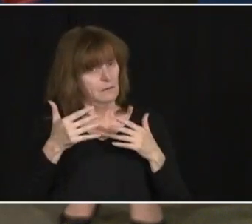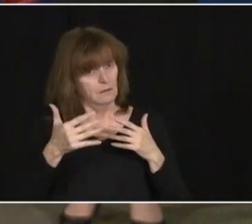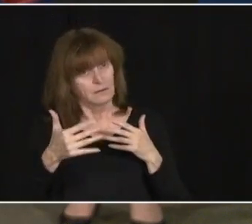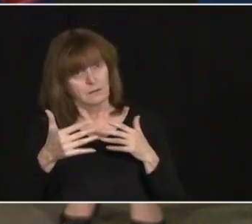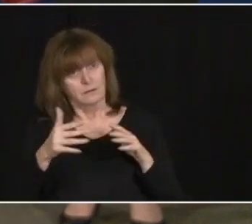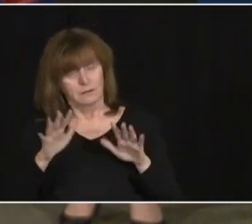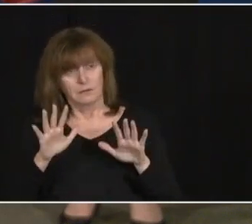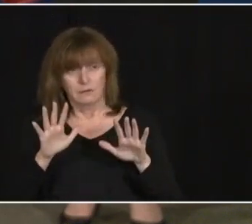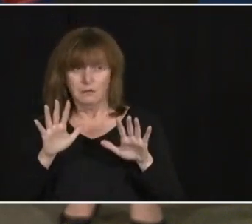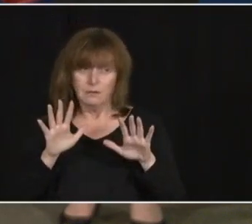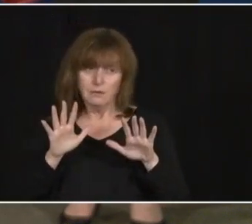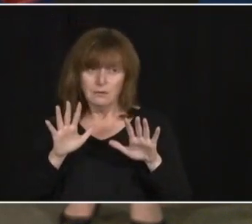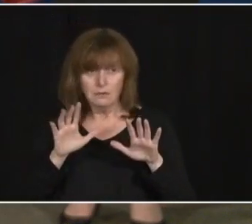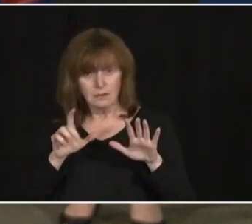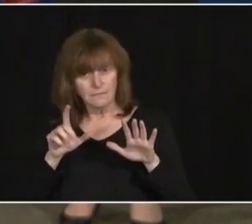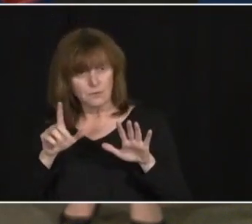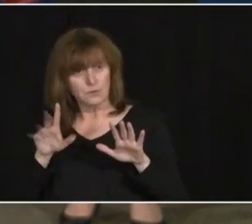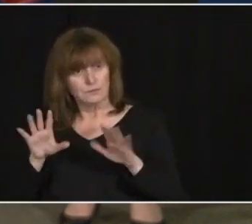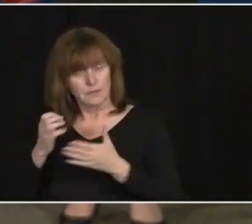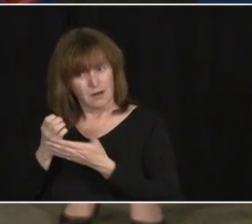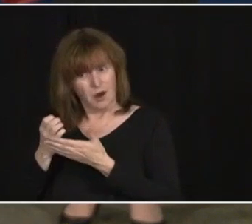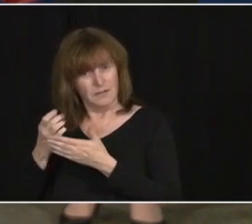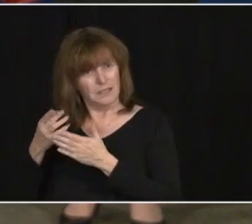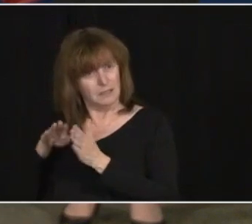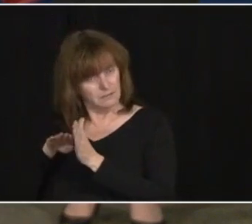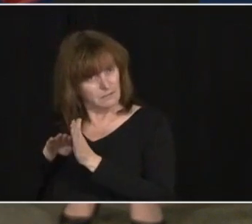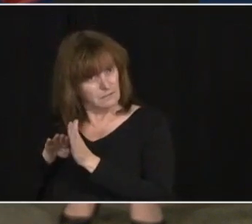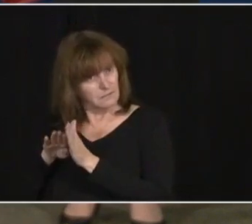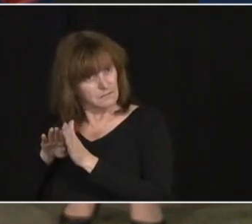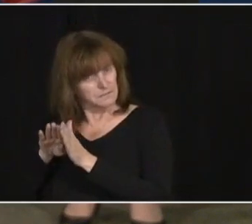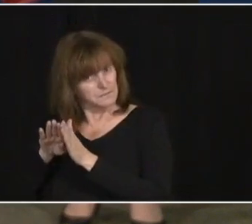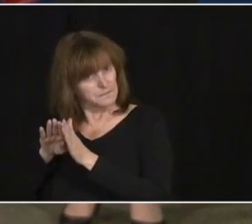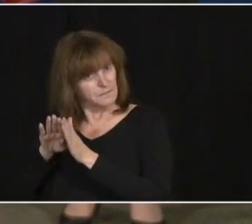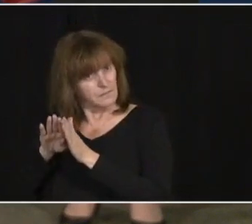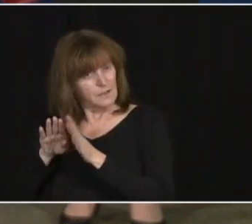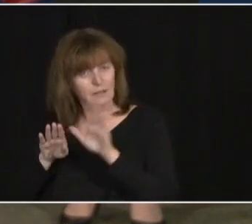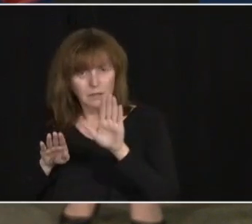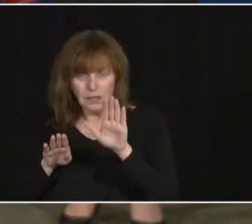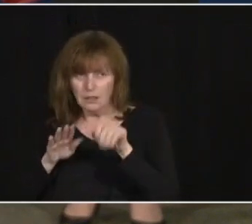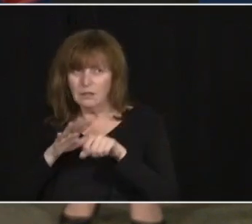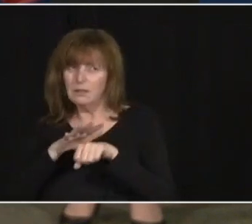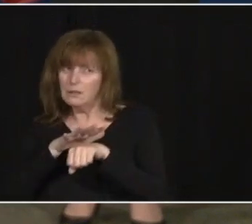very, very slowly, methodically, and make sure that we consult with as many people as possible.